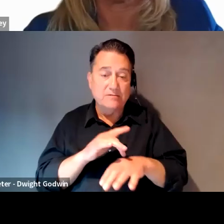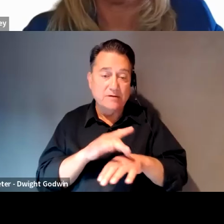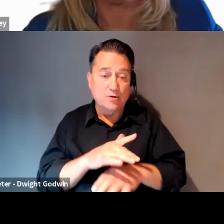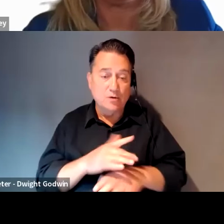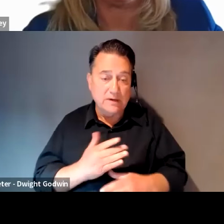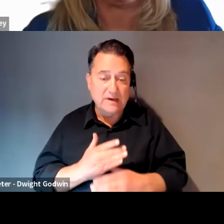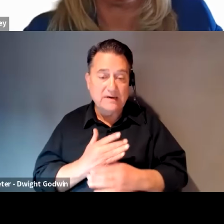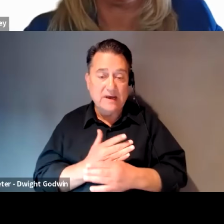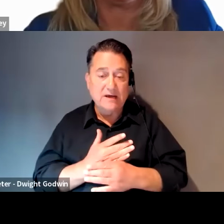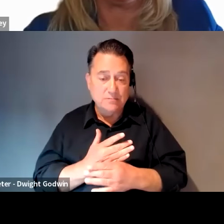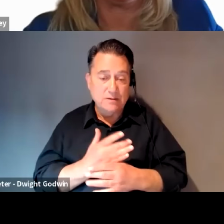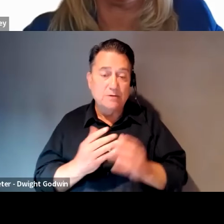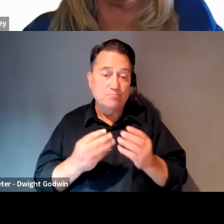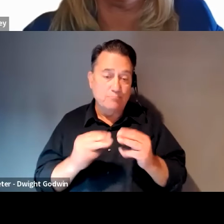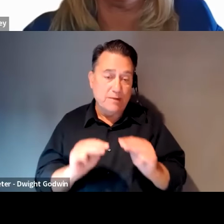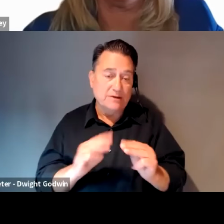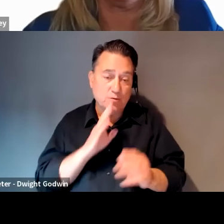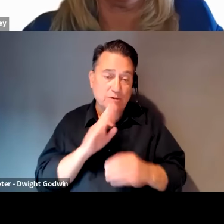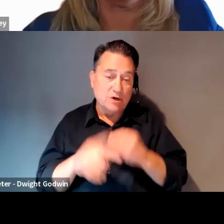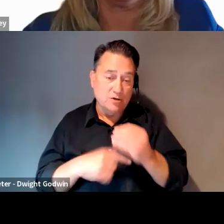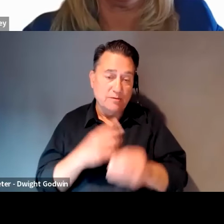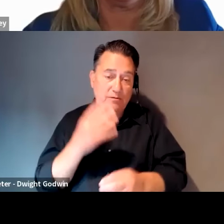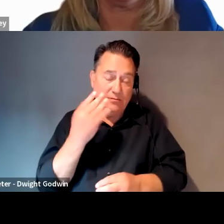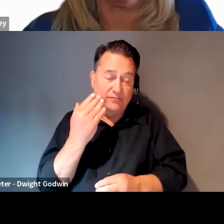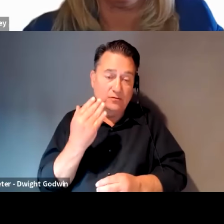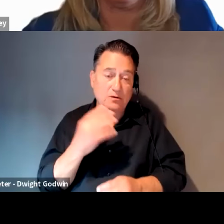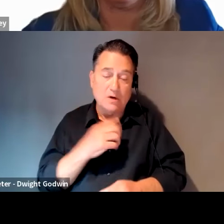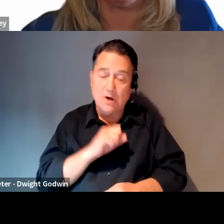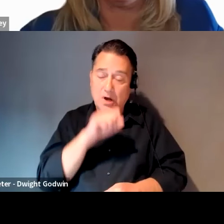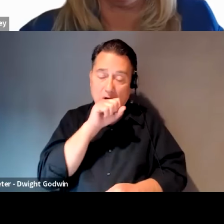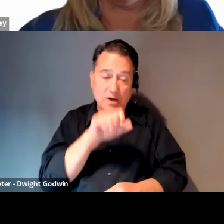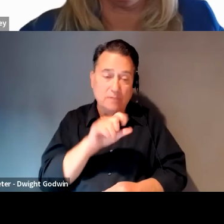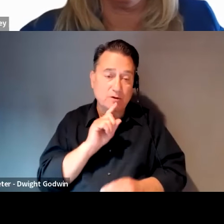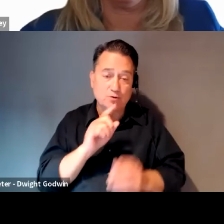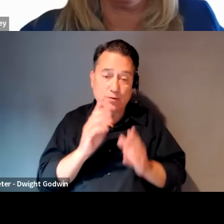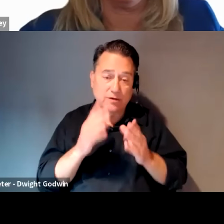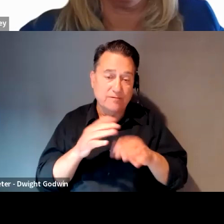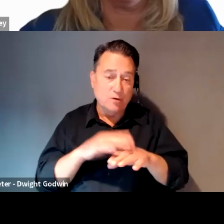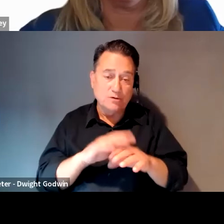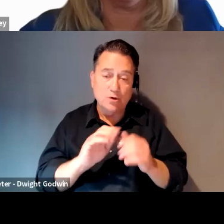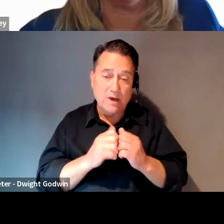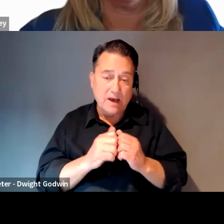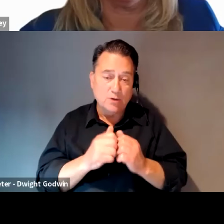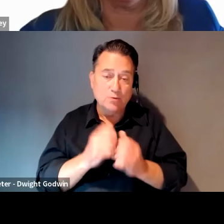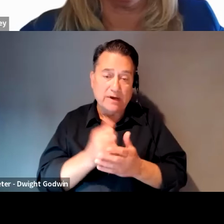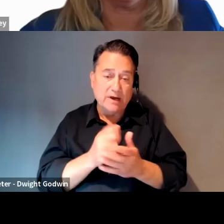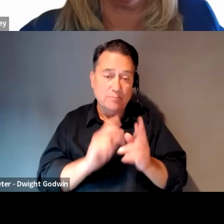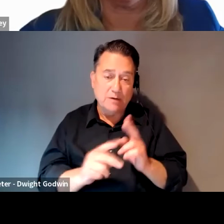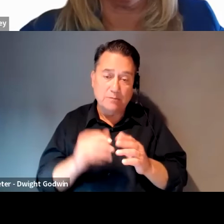and strategies that we talked about earlier and I love that you really focus on how do we get folks in as early as possible